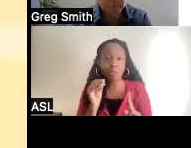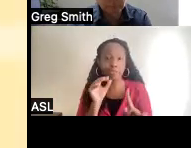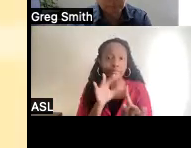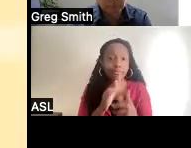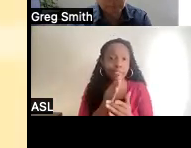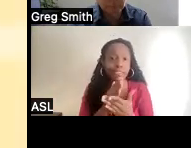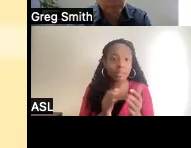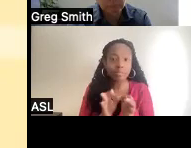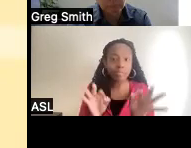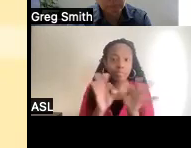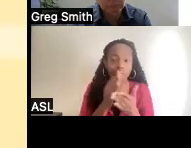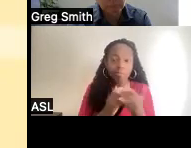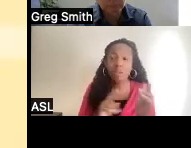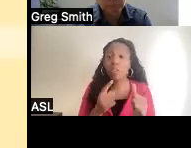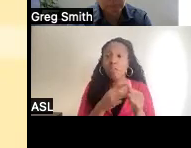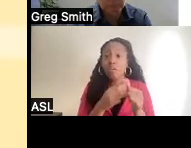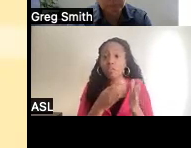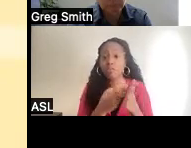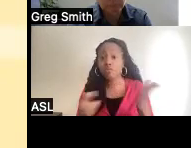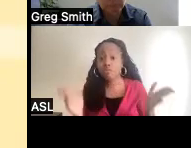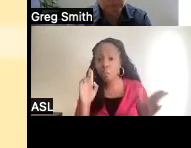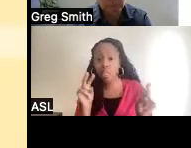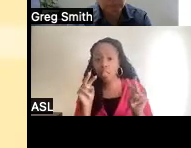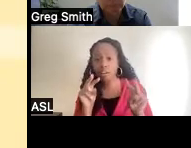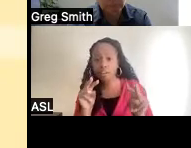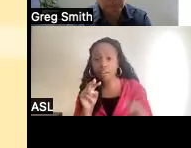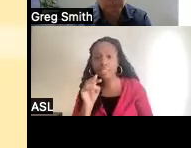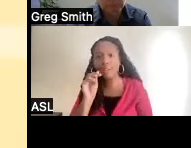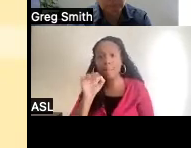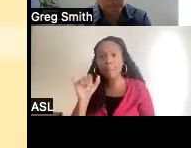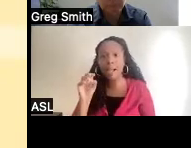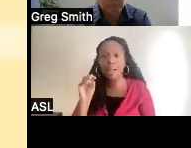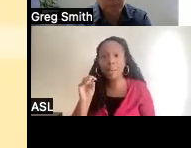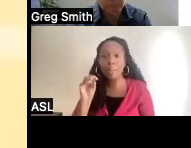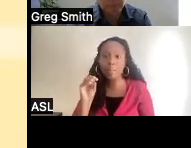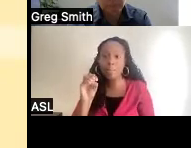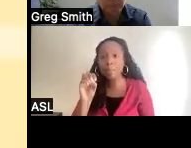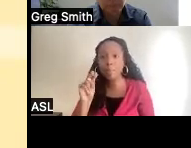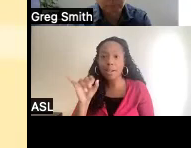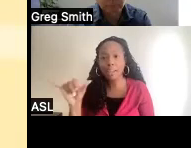so the First Resource we're going to look at today is my money it's an educational program